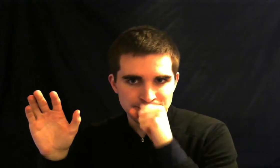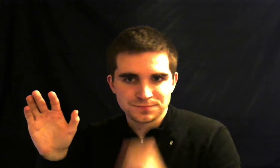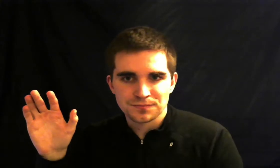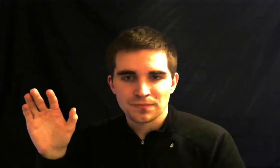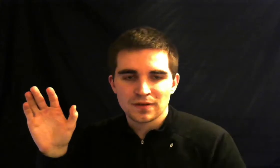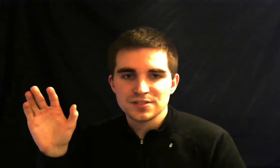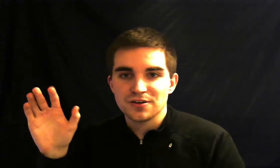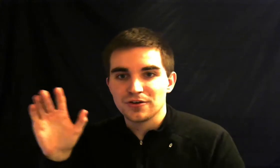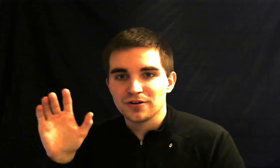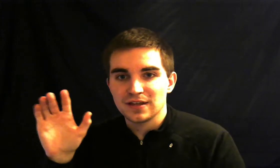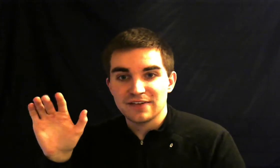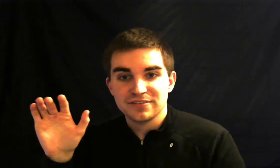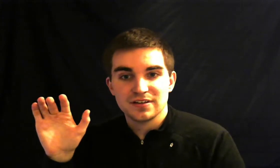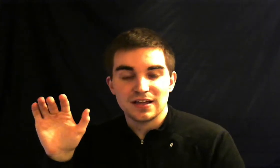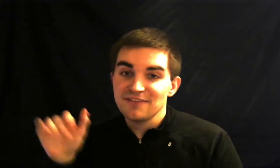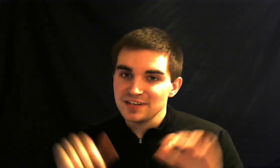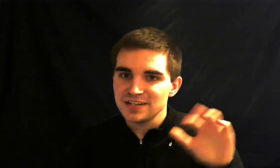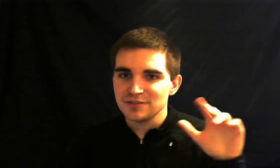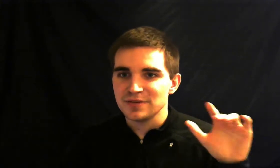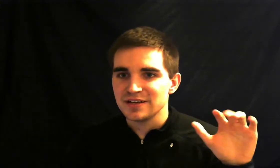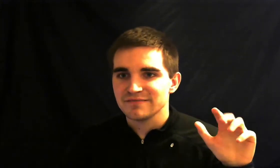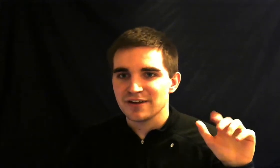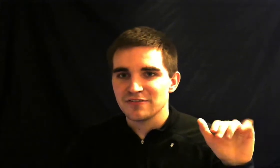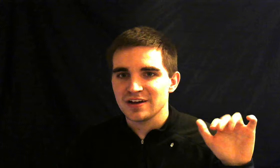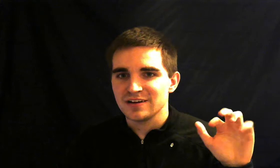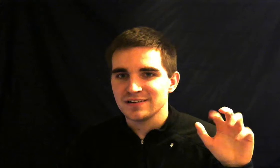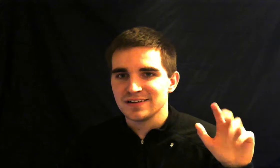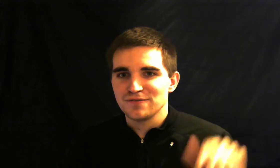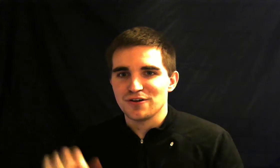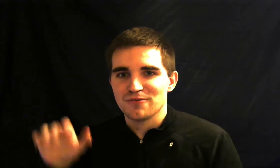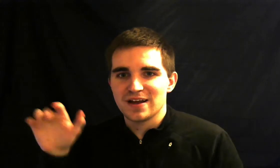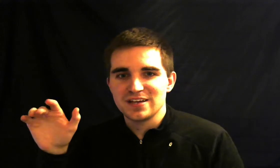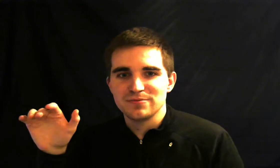if you're a left a lefty you'd be right over here if you're a righty you'd be